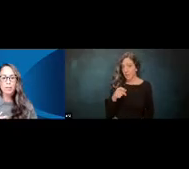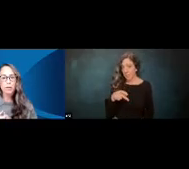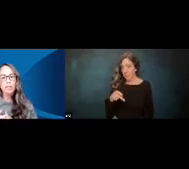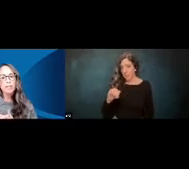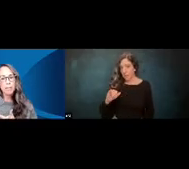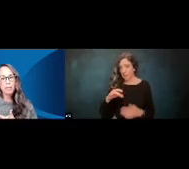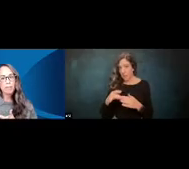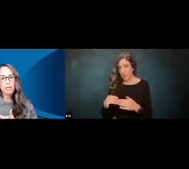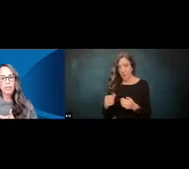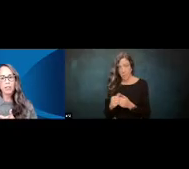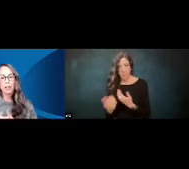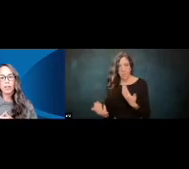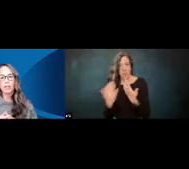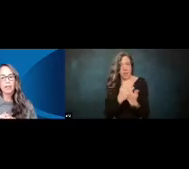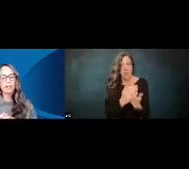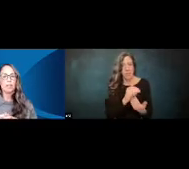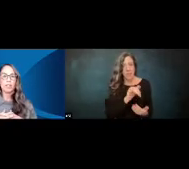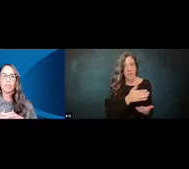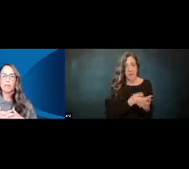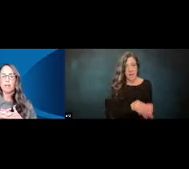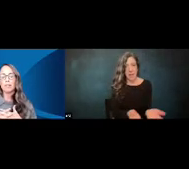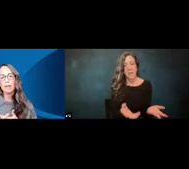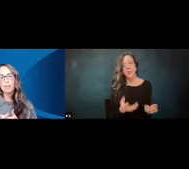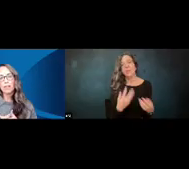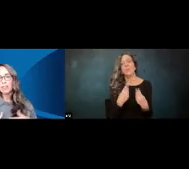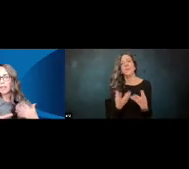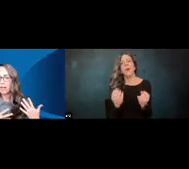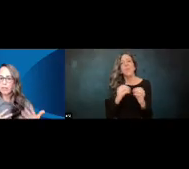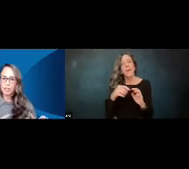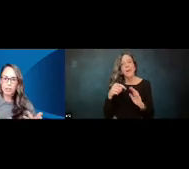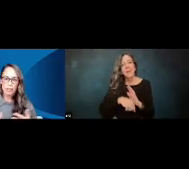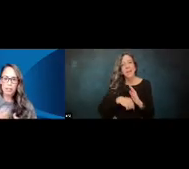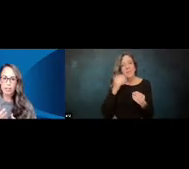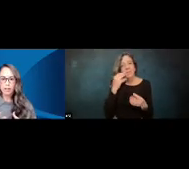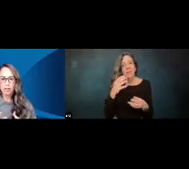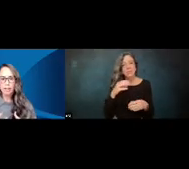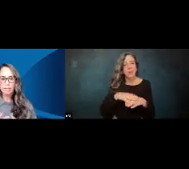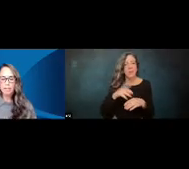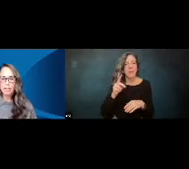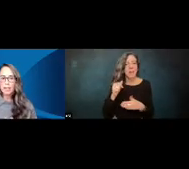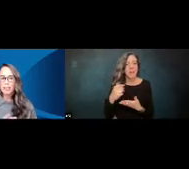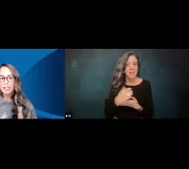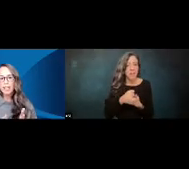provides more in-depth information on data collection, methodology, calculations, etc.